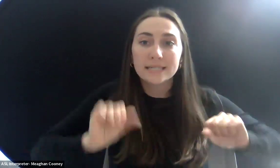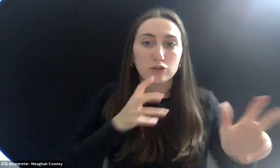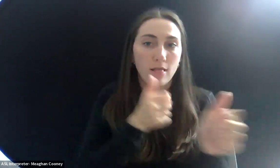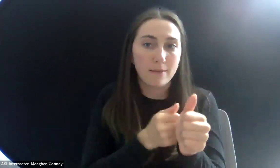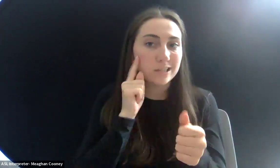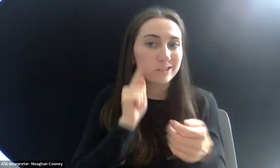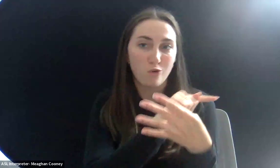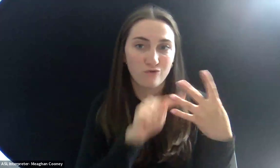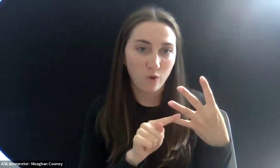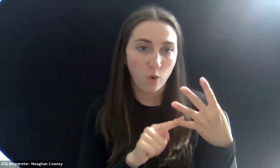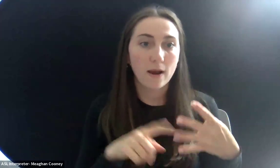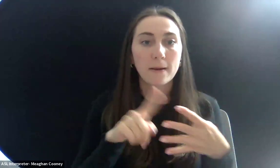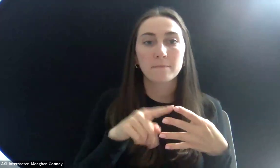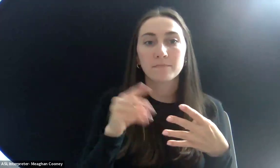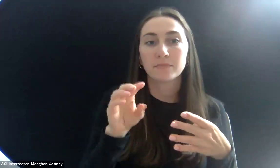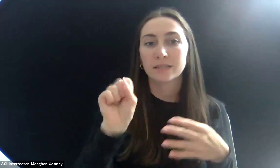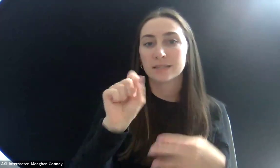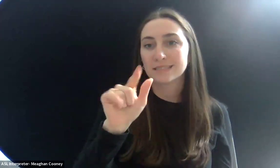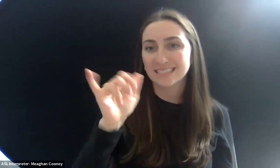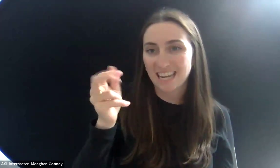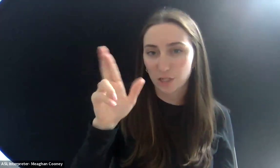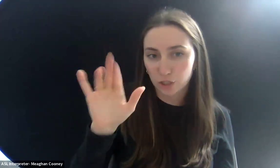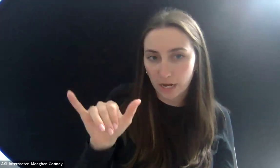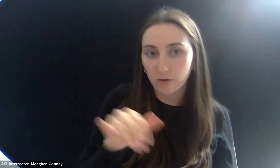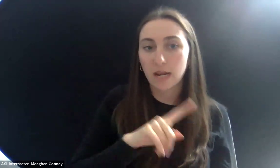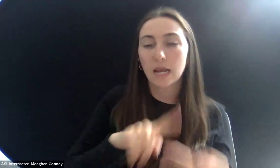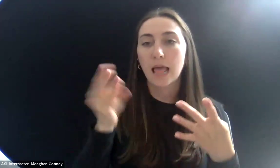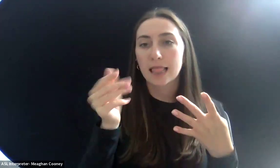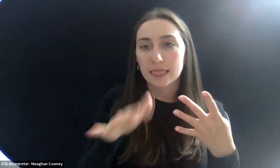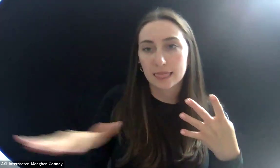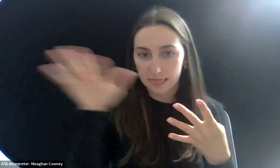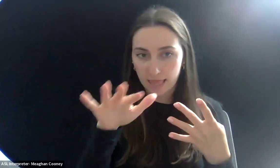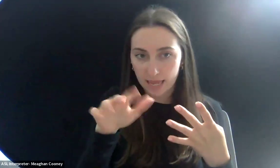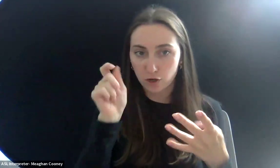One is stationary source, second land alteration, 1/3 is mobile